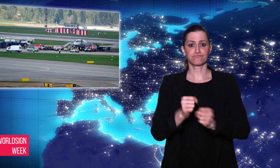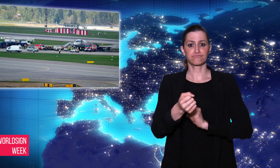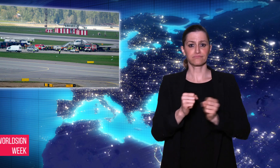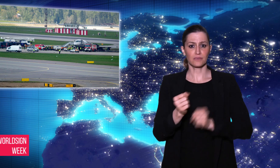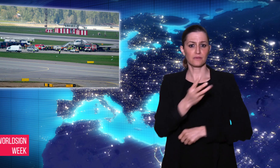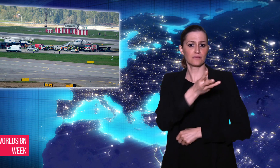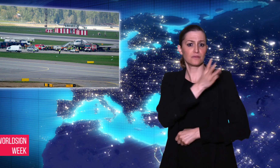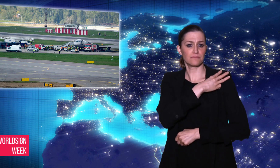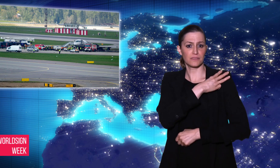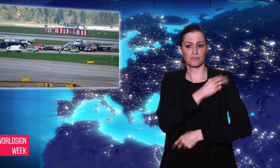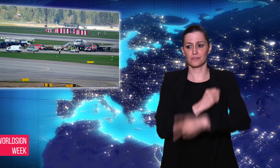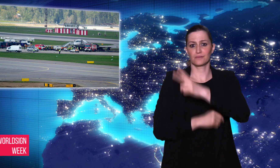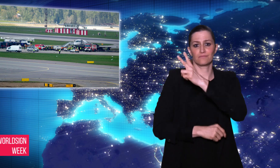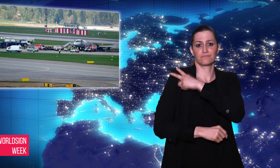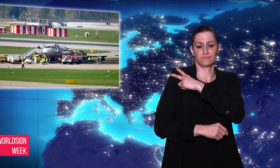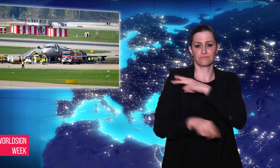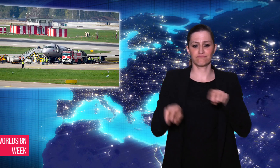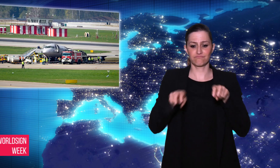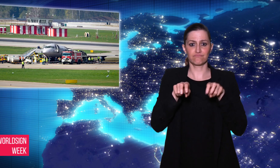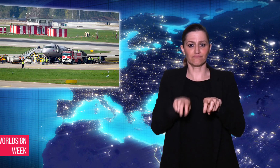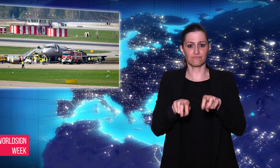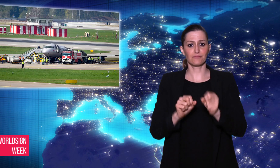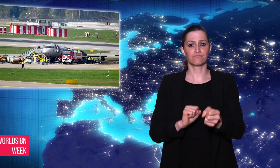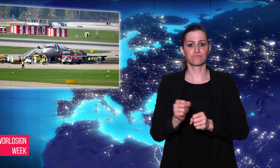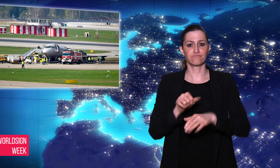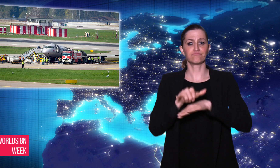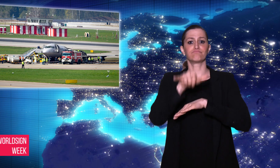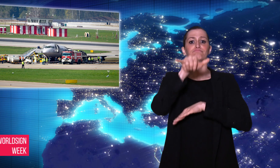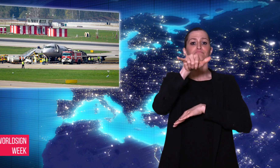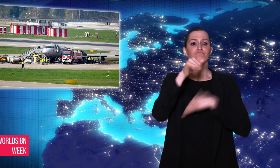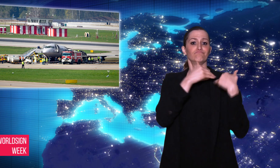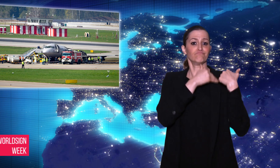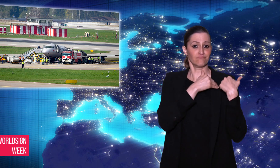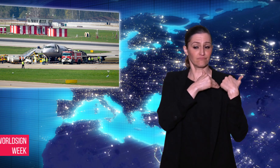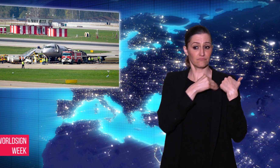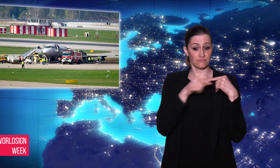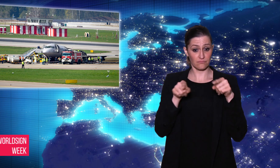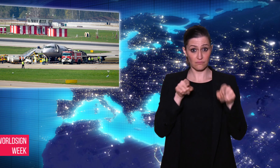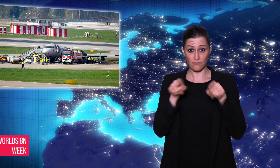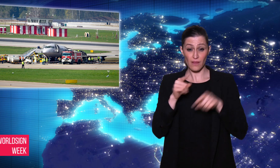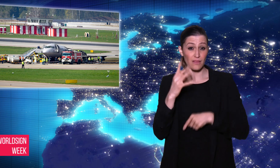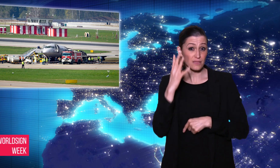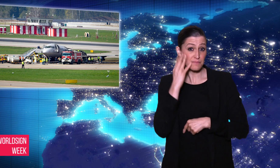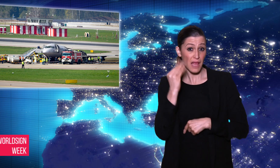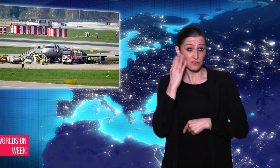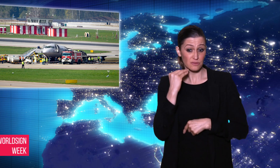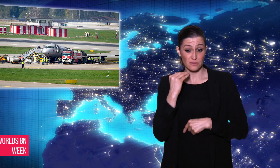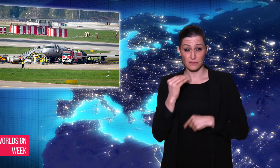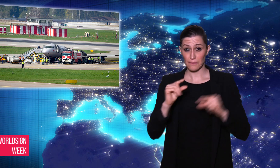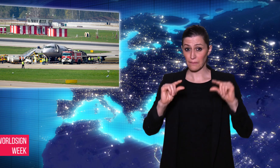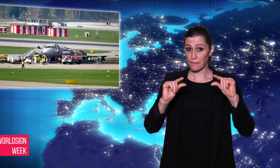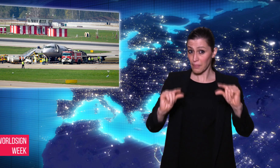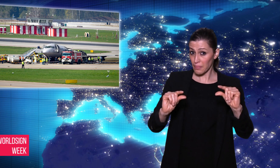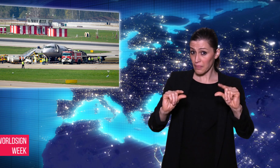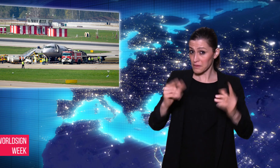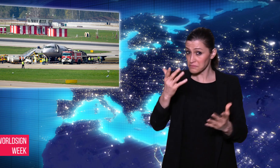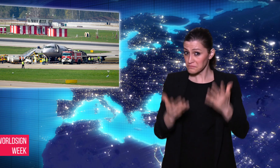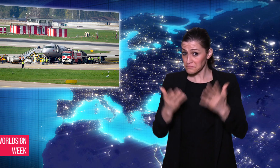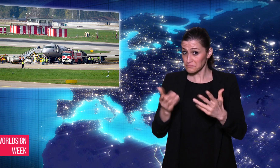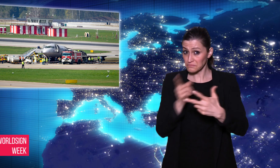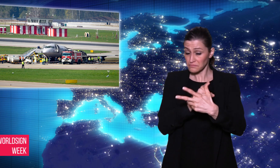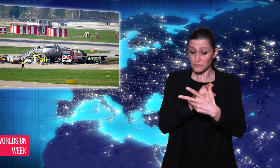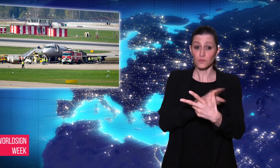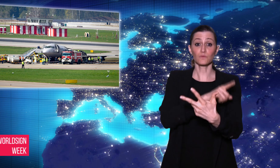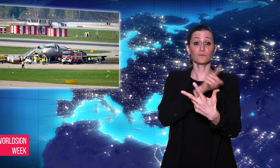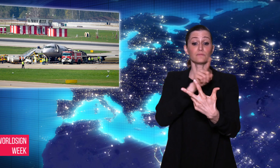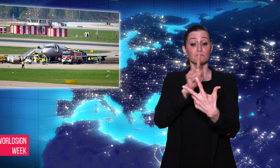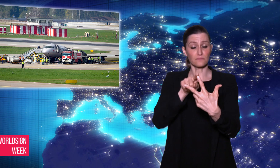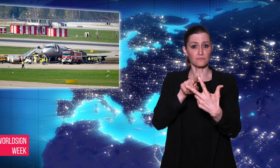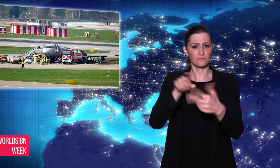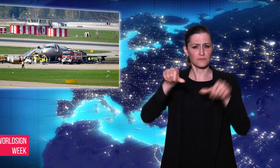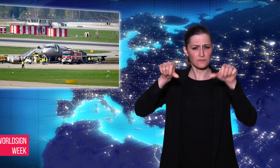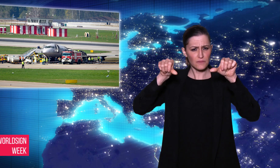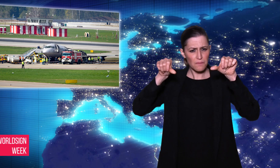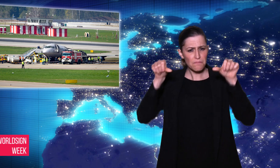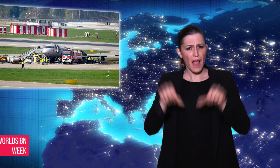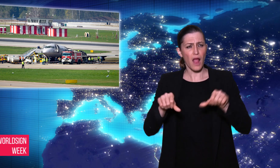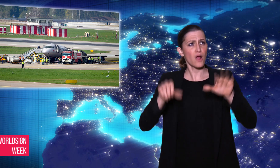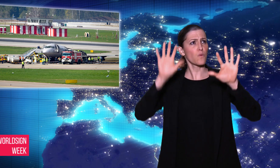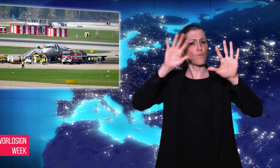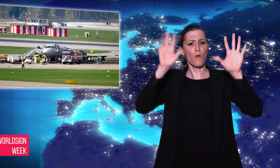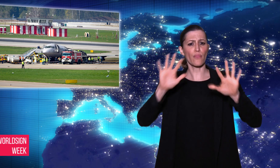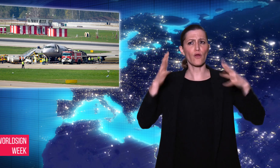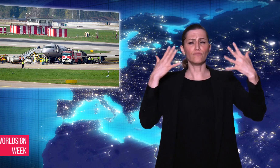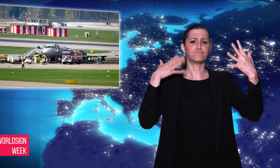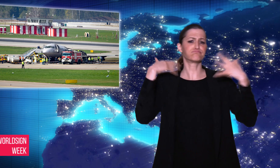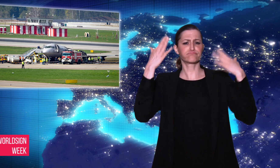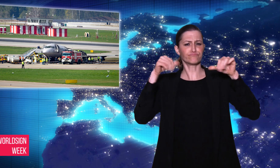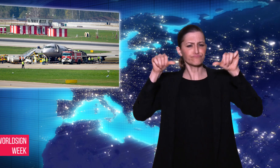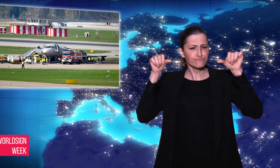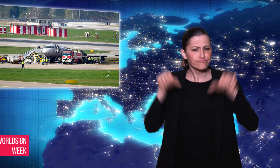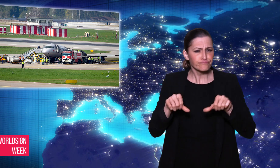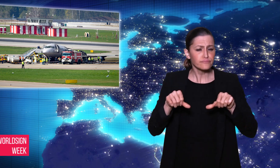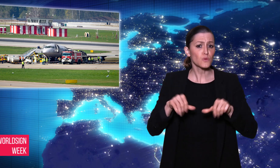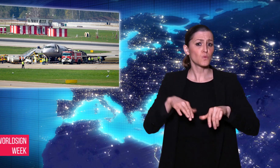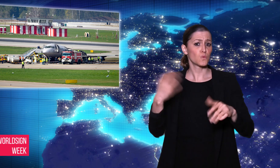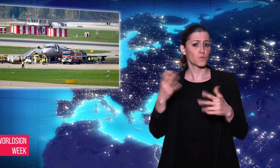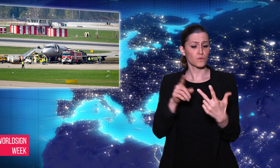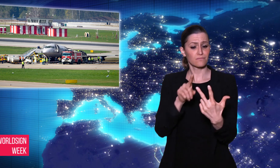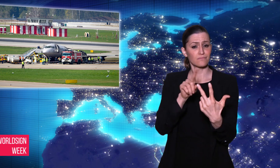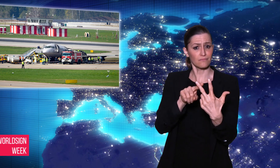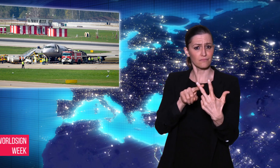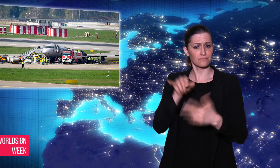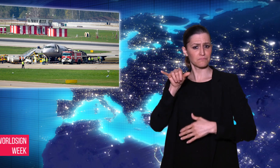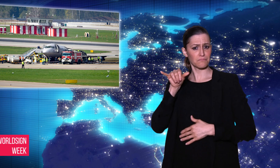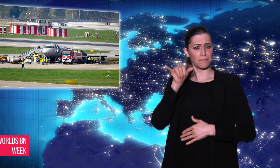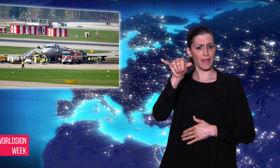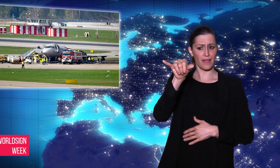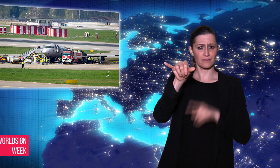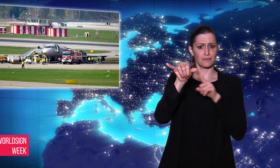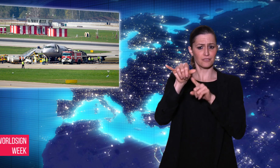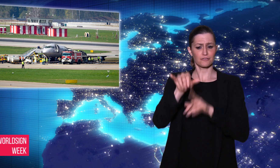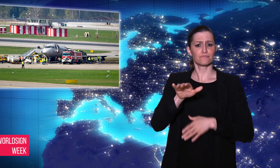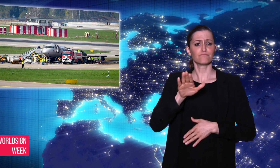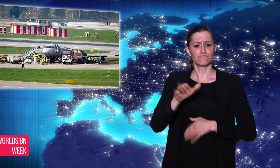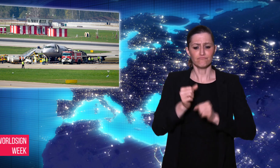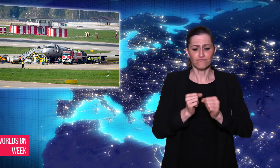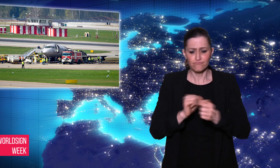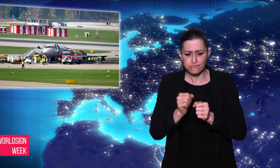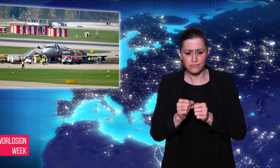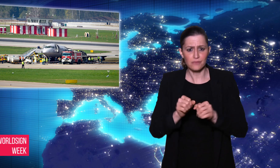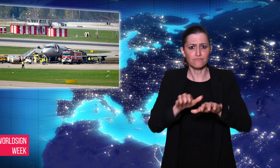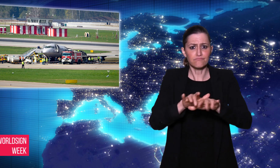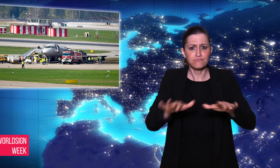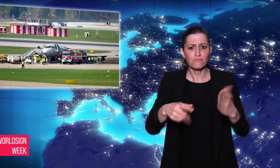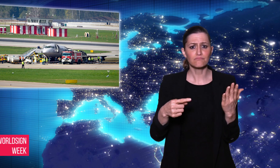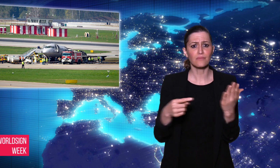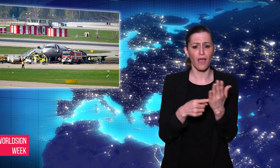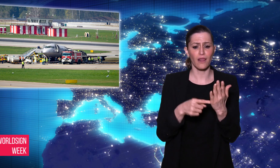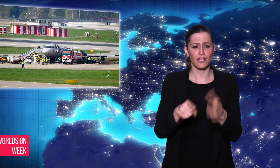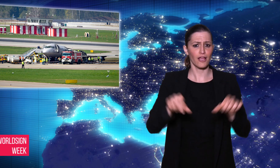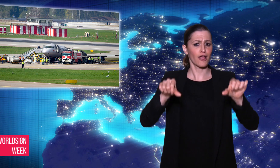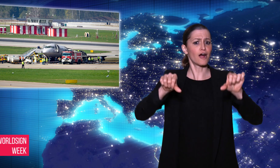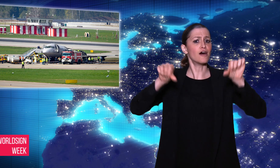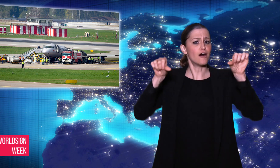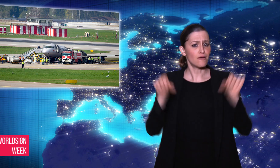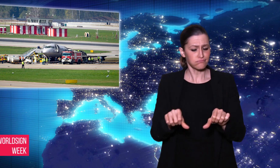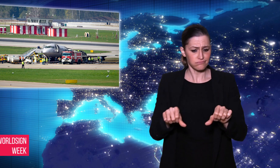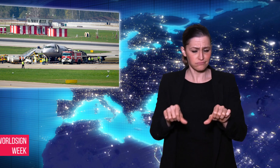causes of the plane fire which were inexperienced pilots, bad weather, and